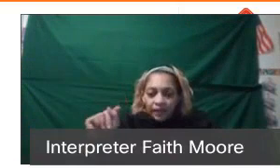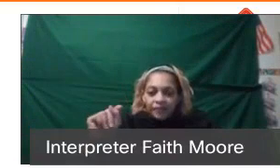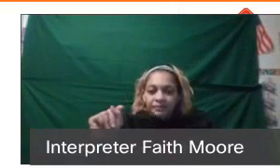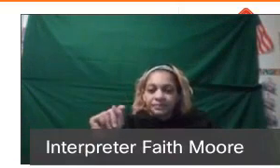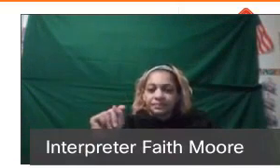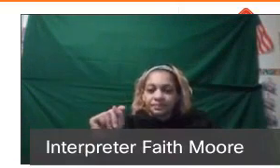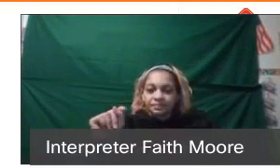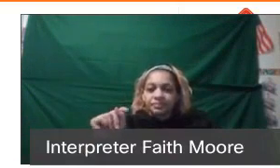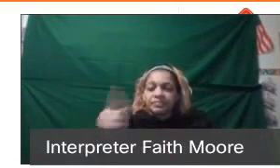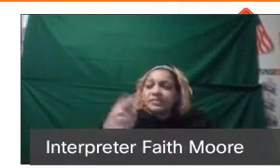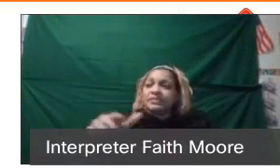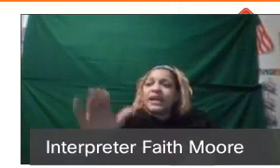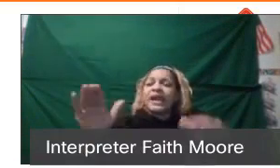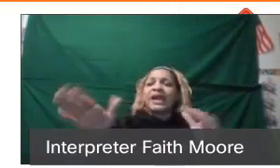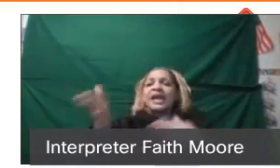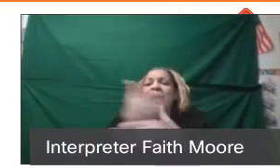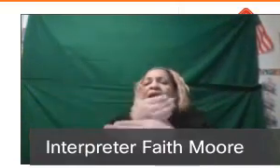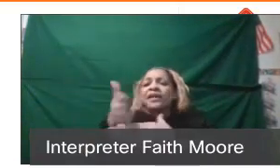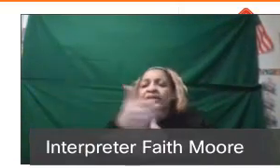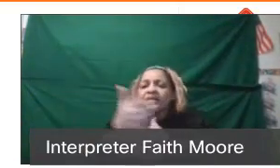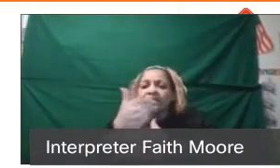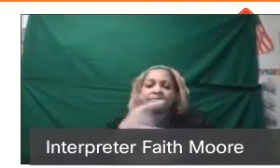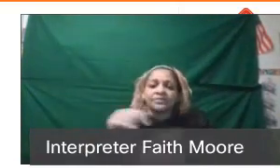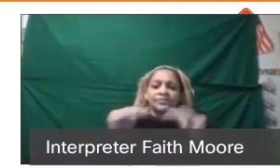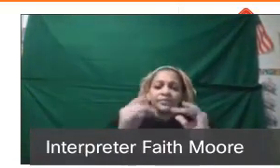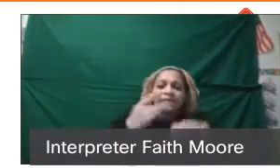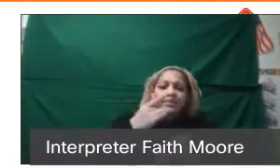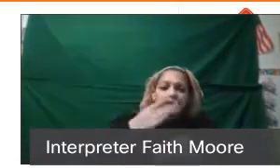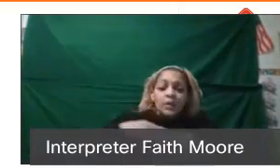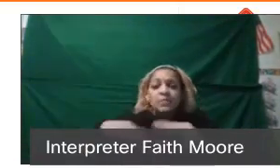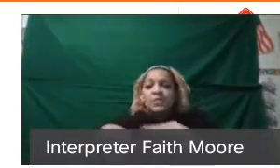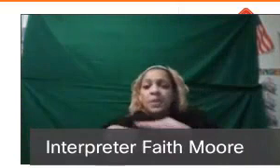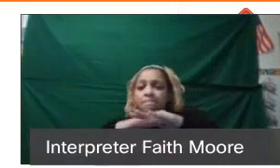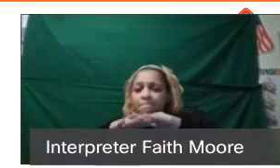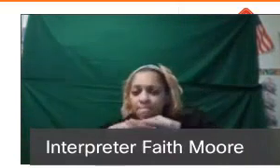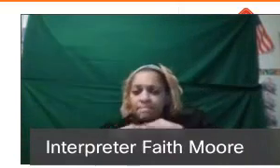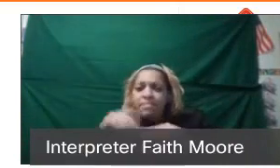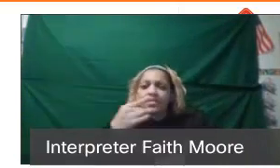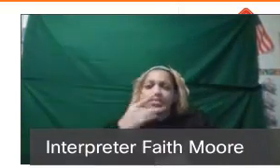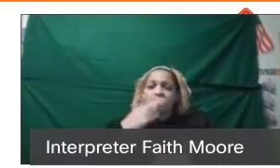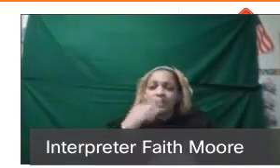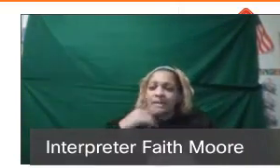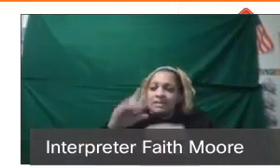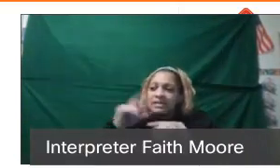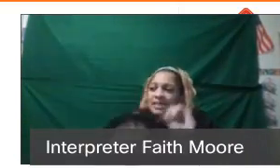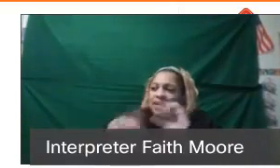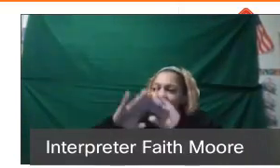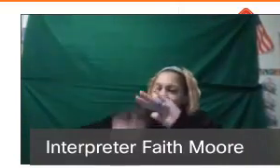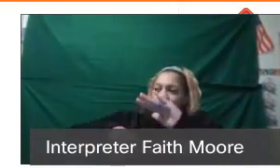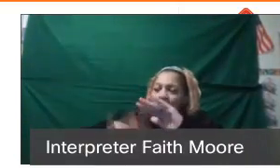Lighting level, the minimum lacking level cannot be below certain value. Cannot have a dark spot.